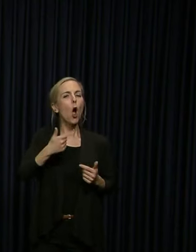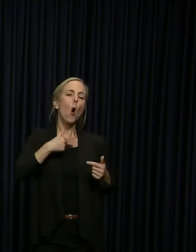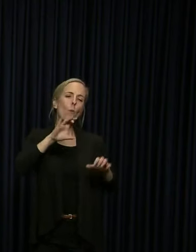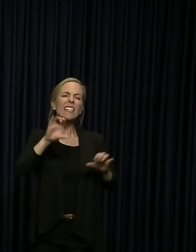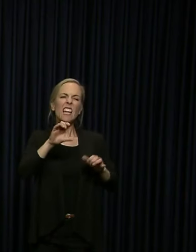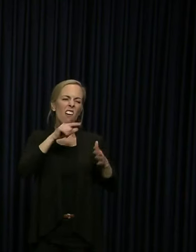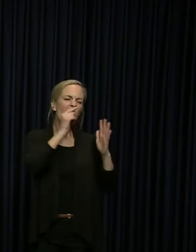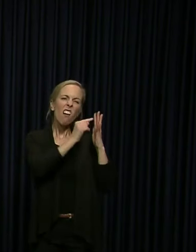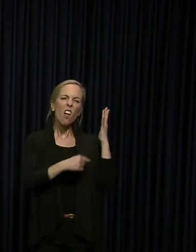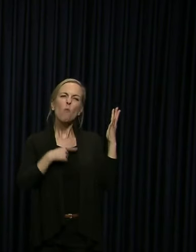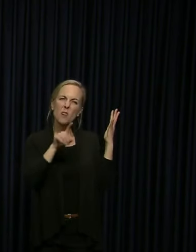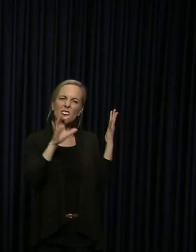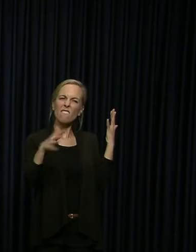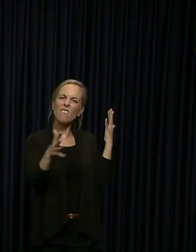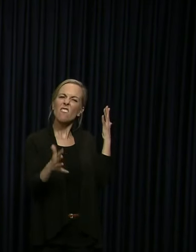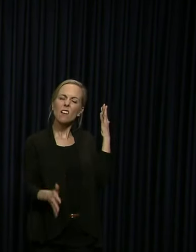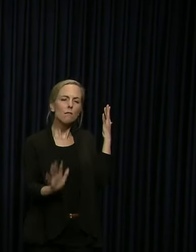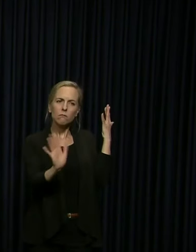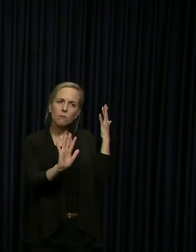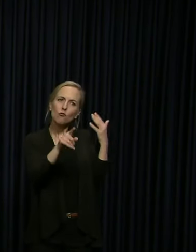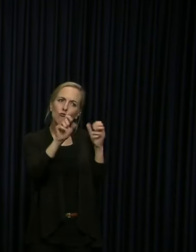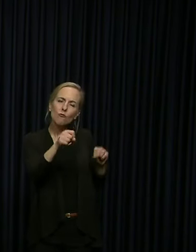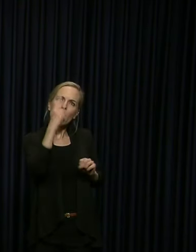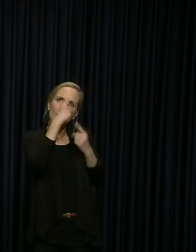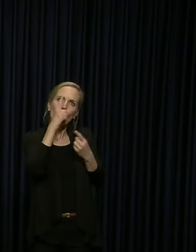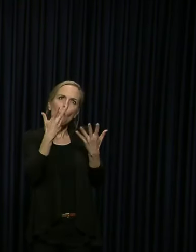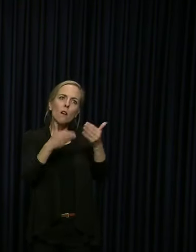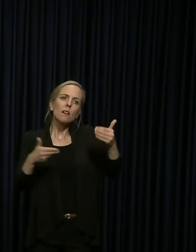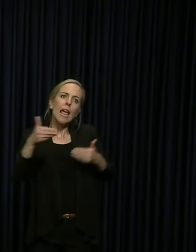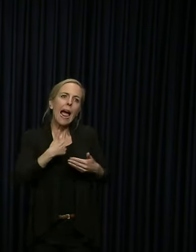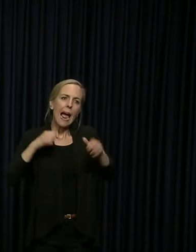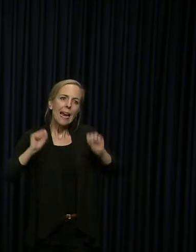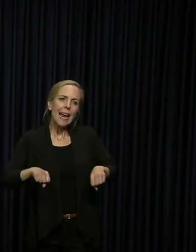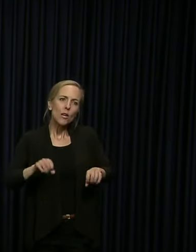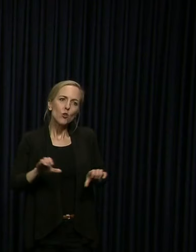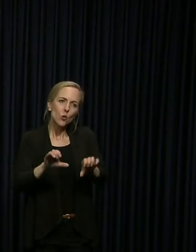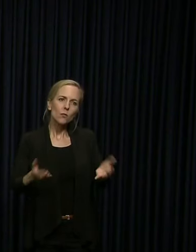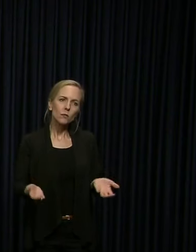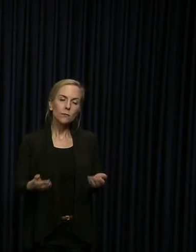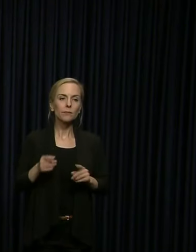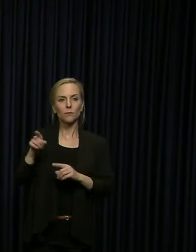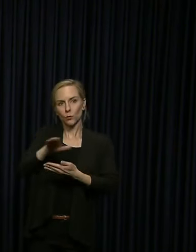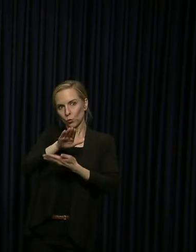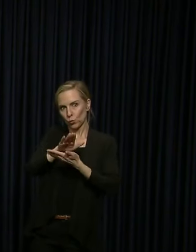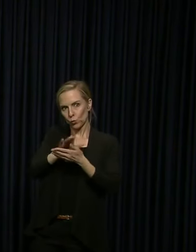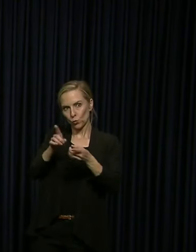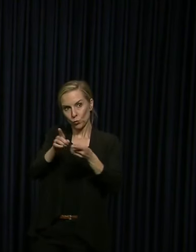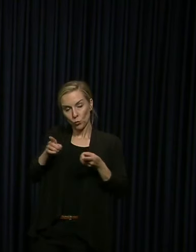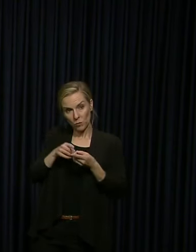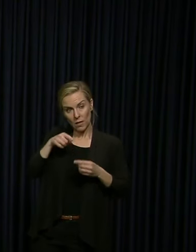AND WE ALSO OUGHT TO BE TAKING ALL OF THE STEPS WE CAN TO REDUCE THE POSSIBILITY THAT IT SPREAD.